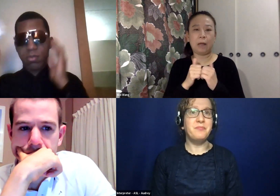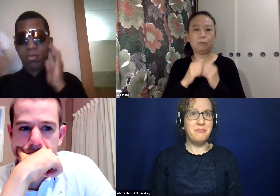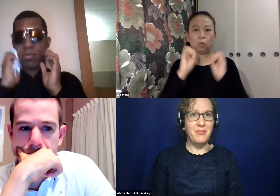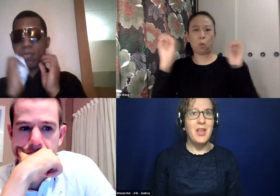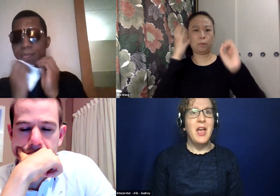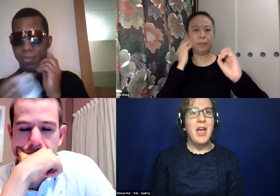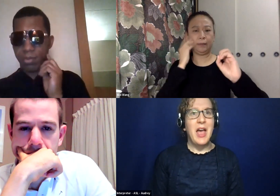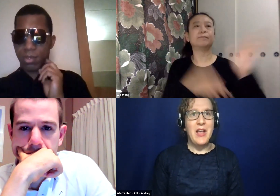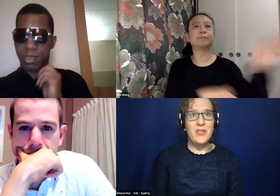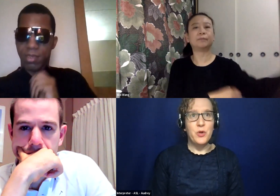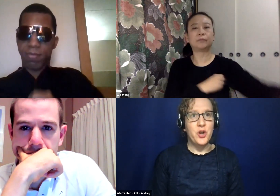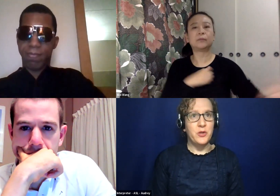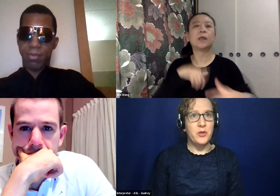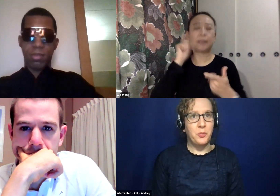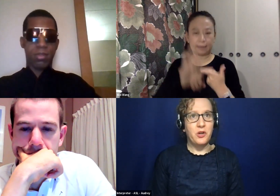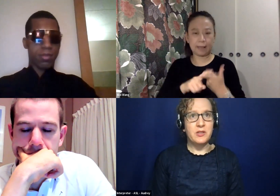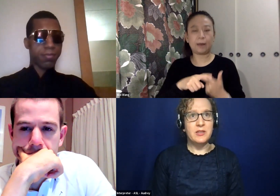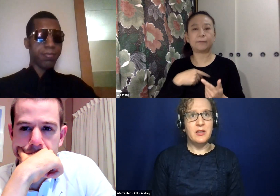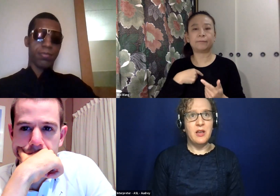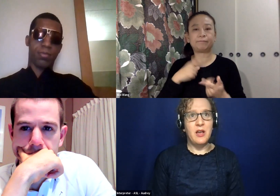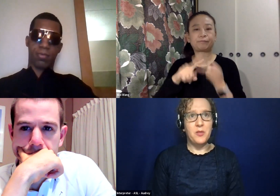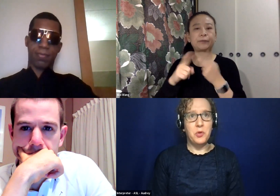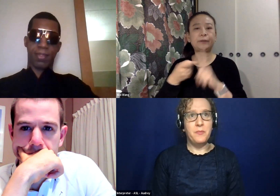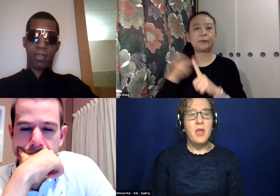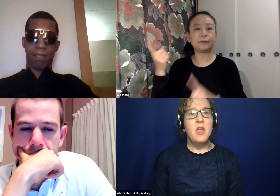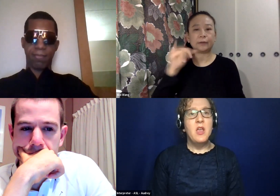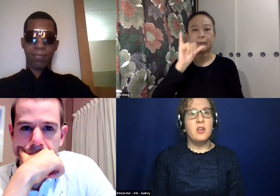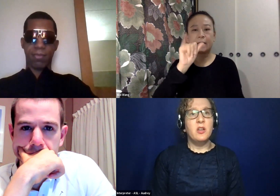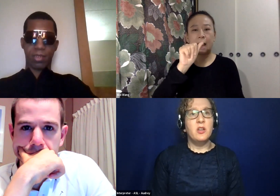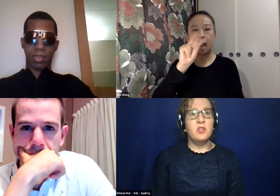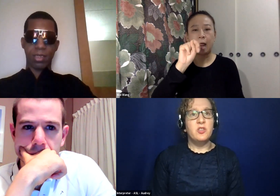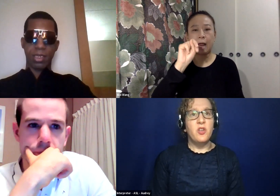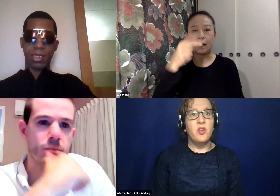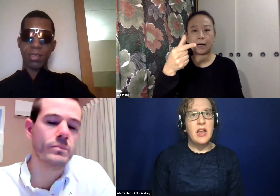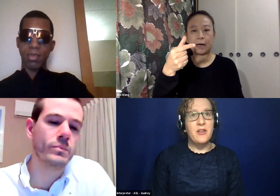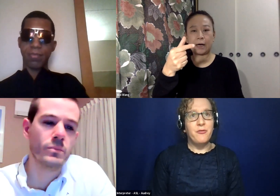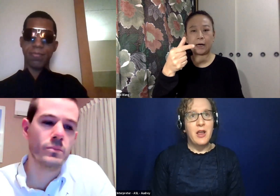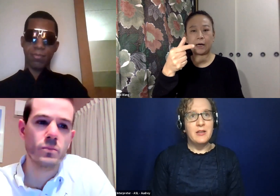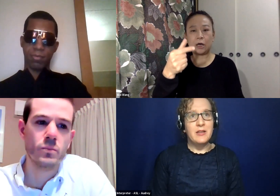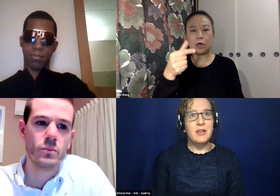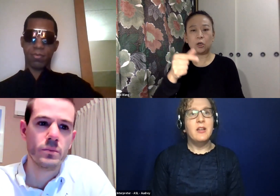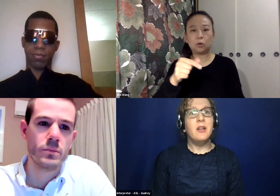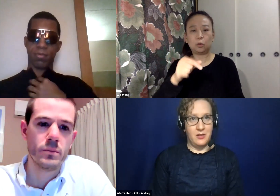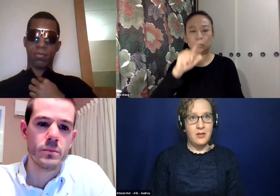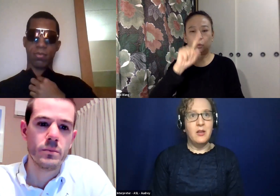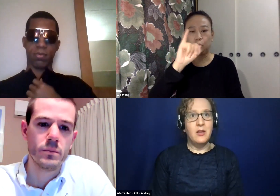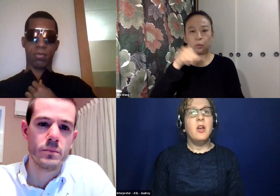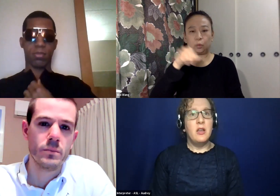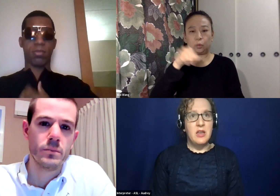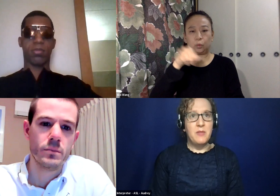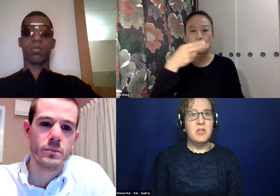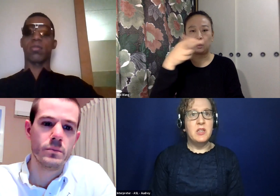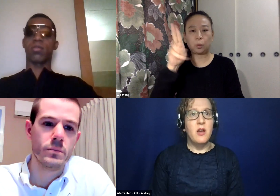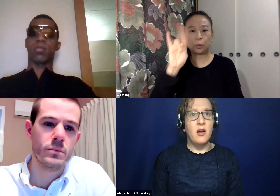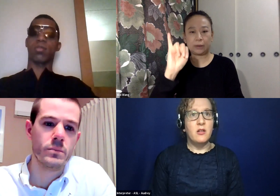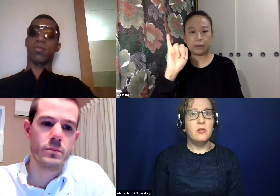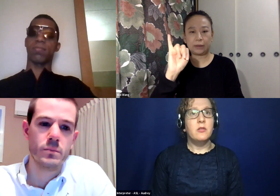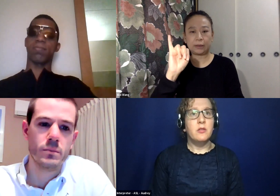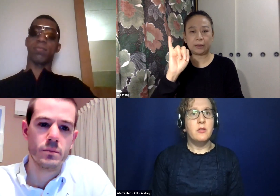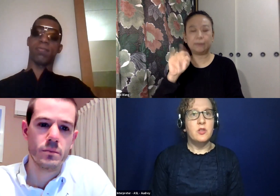And there were no interpreters available, so then I had a friend named Yung